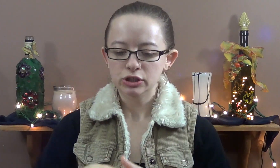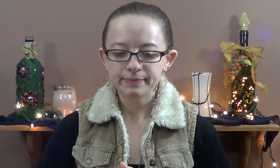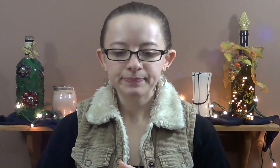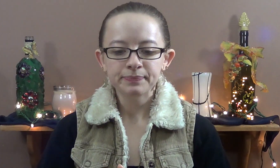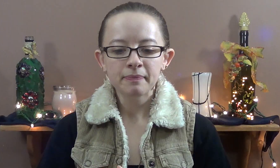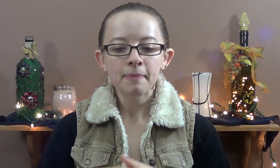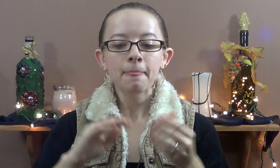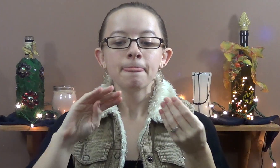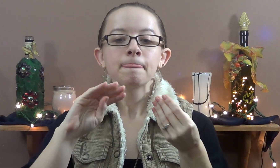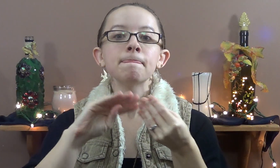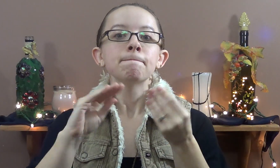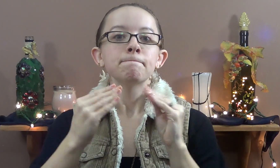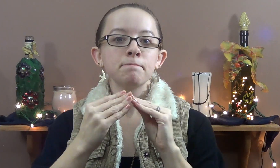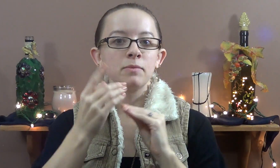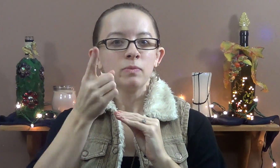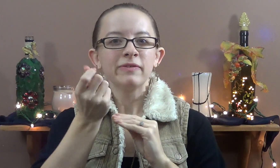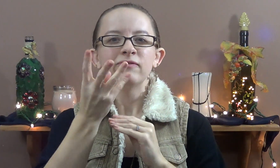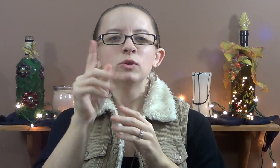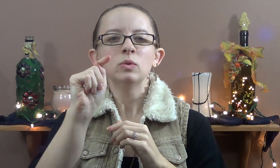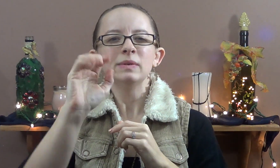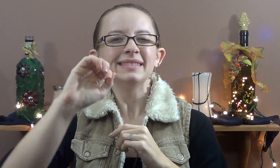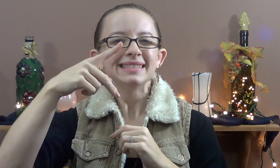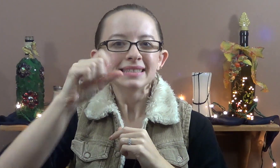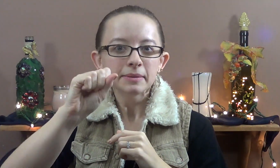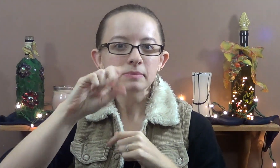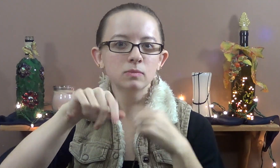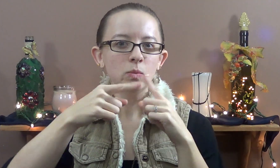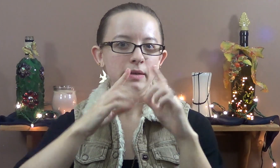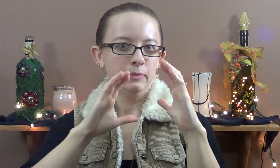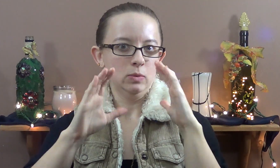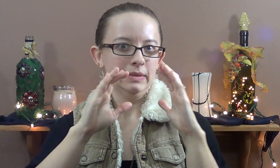do when you're trying to communicate with Deaf Blind people. First I'm just going to